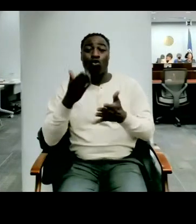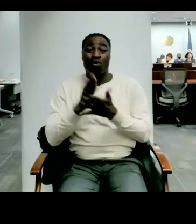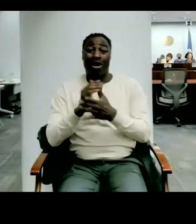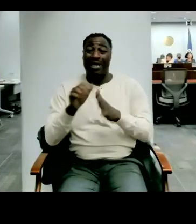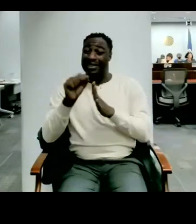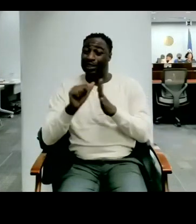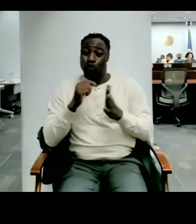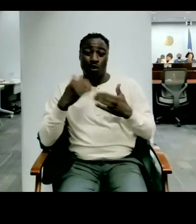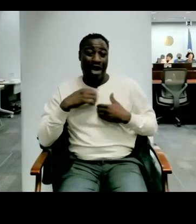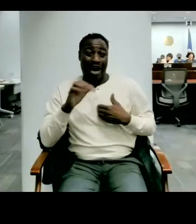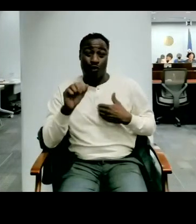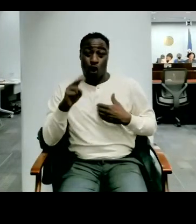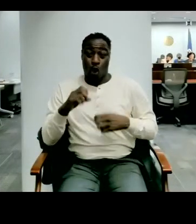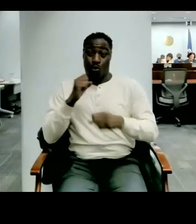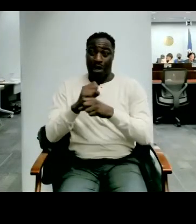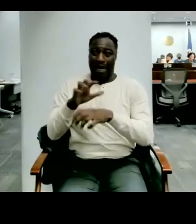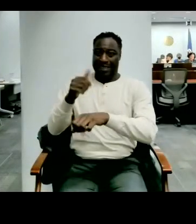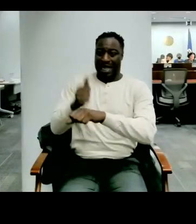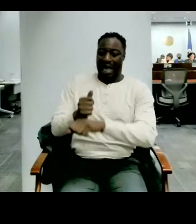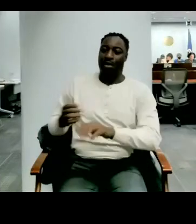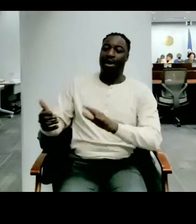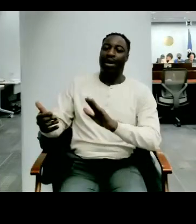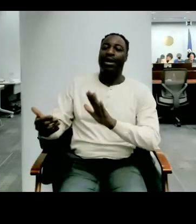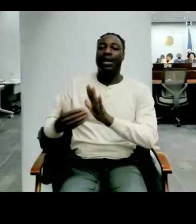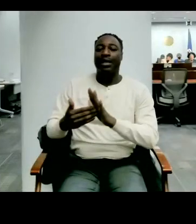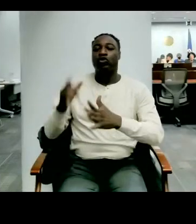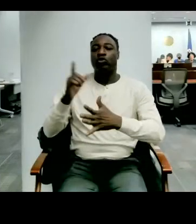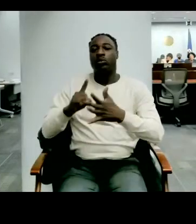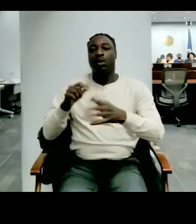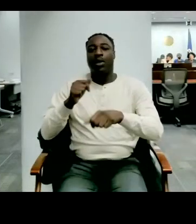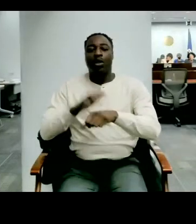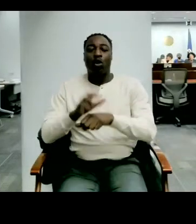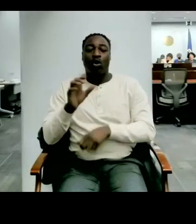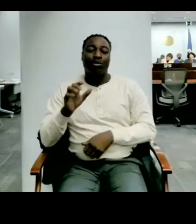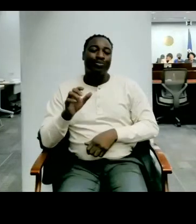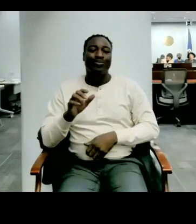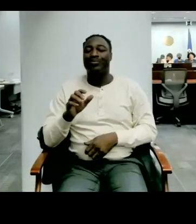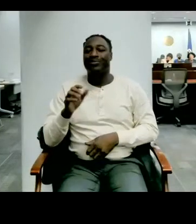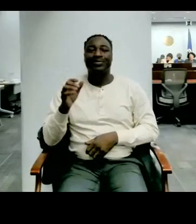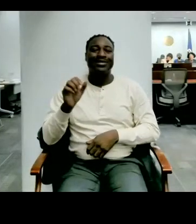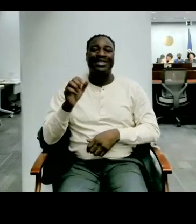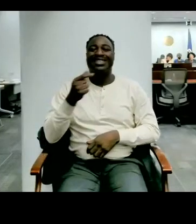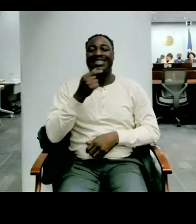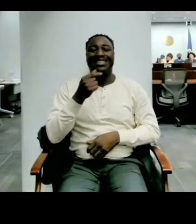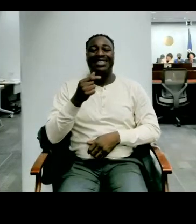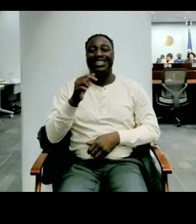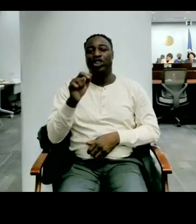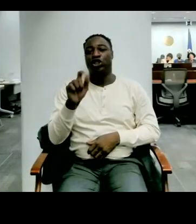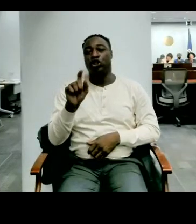don't have own protection based on sexual orientation or gender identity and expression.